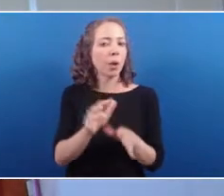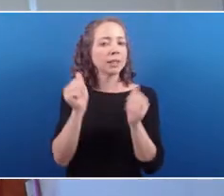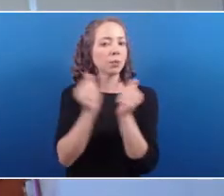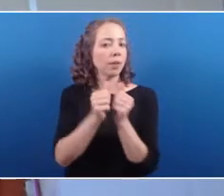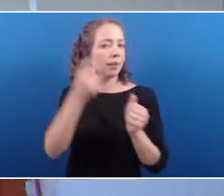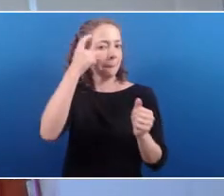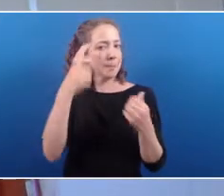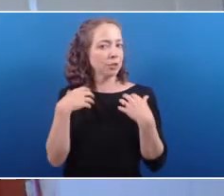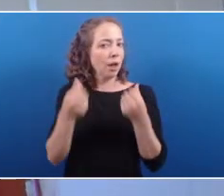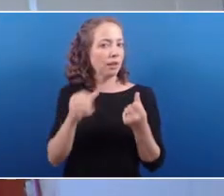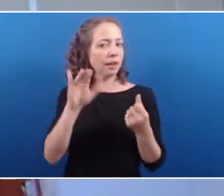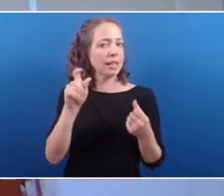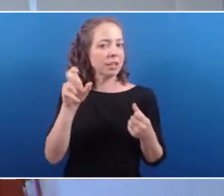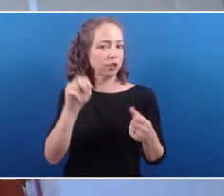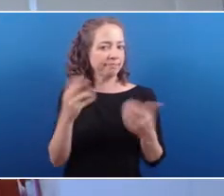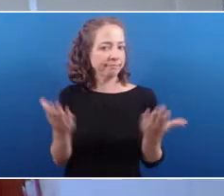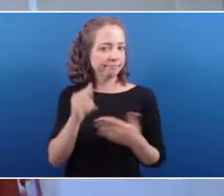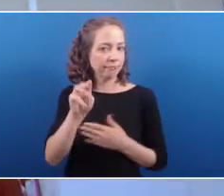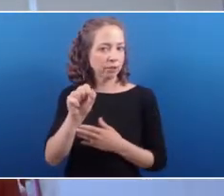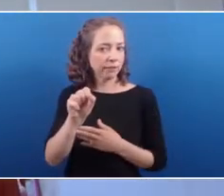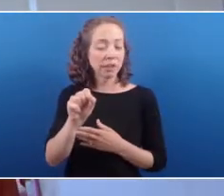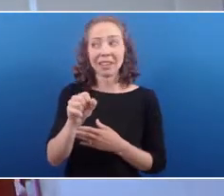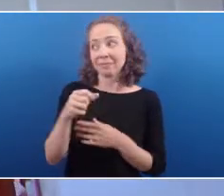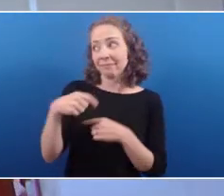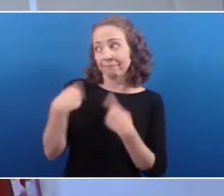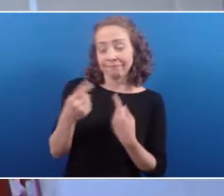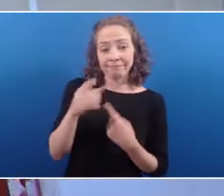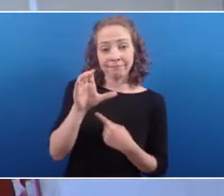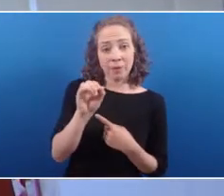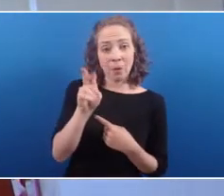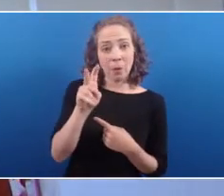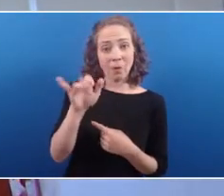During COVID 19, I have learned many things about inclusion.